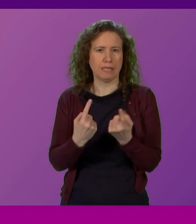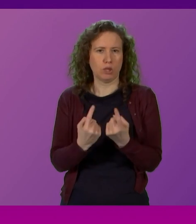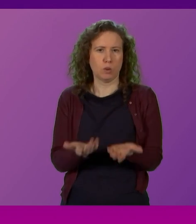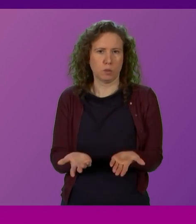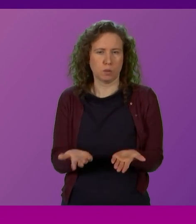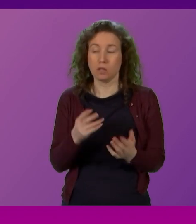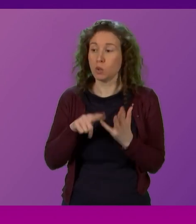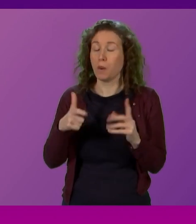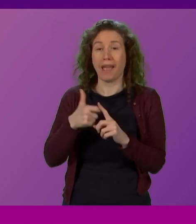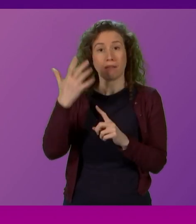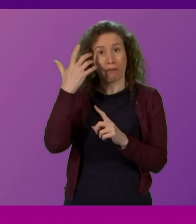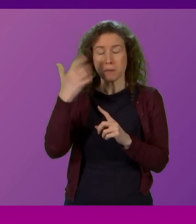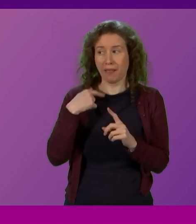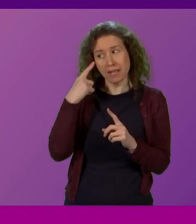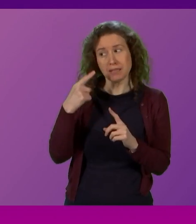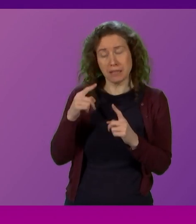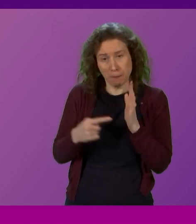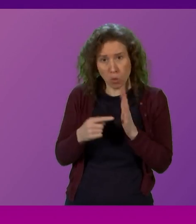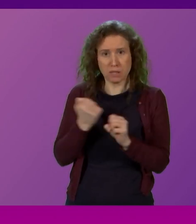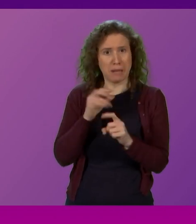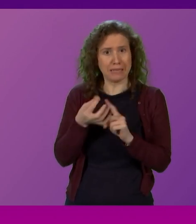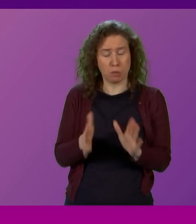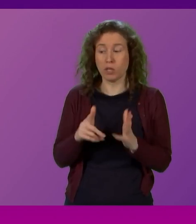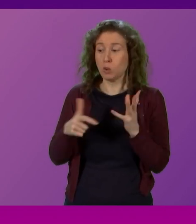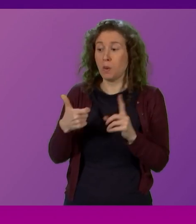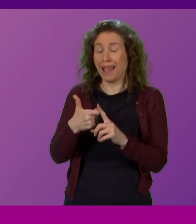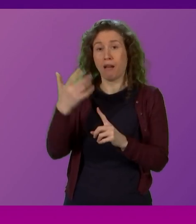It is important to make the point that the UK Government already has the most anti-trade